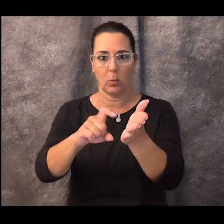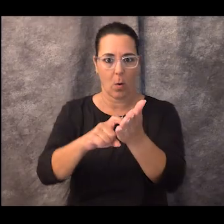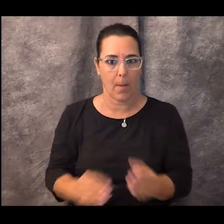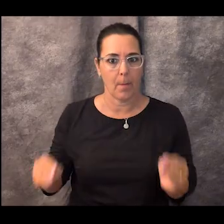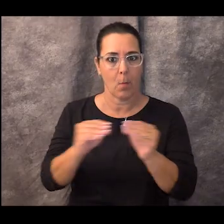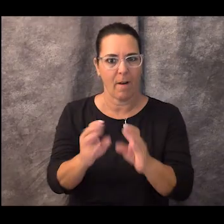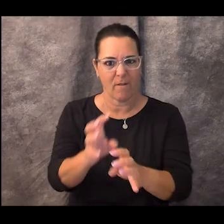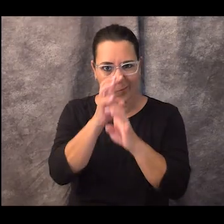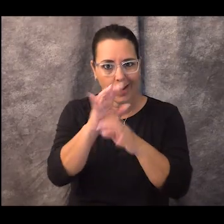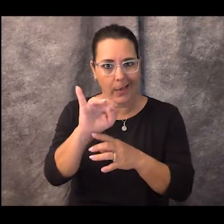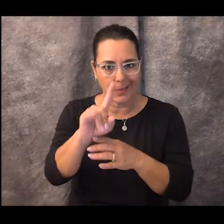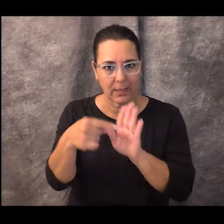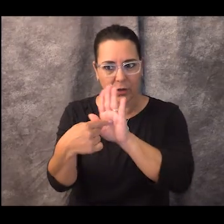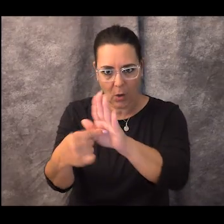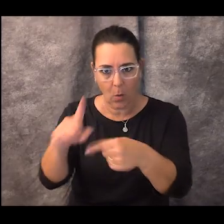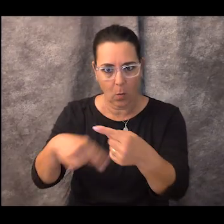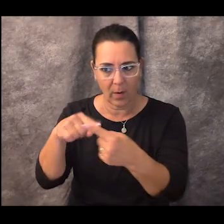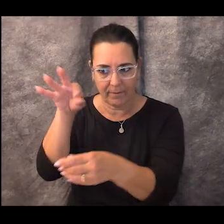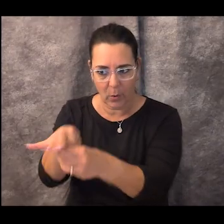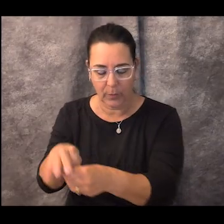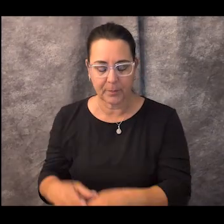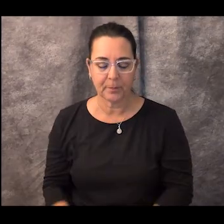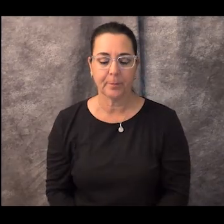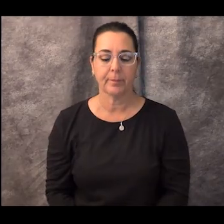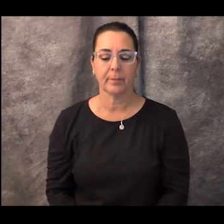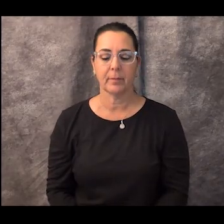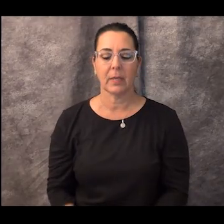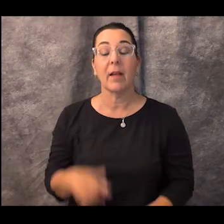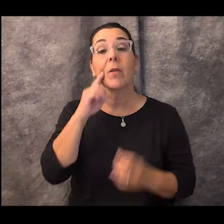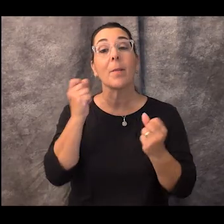and I think for a lot of voters who have that type of ID